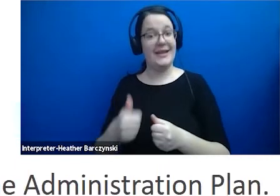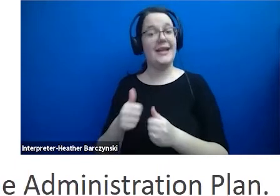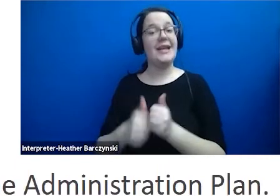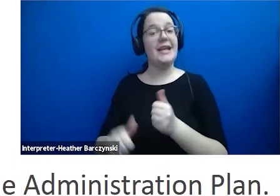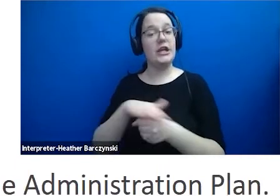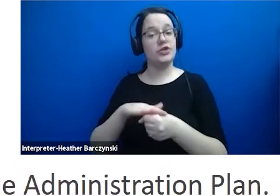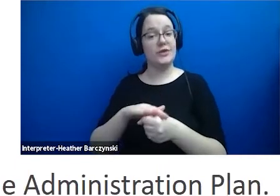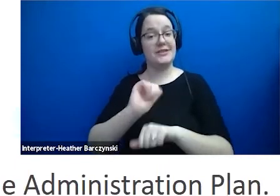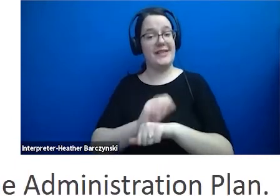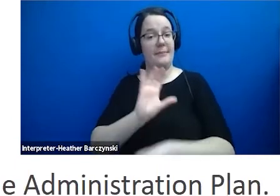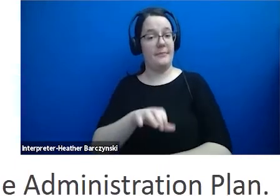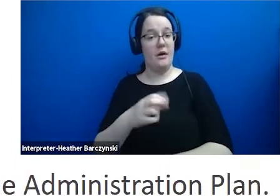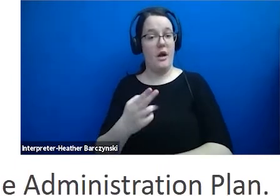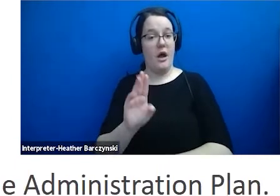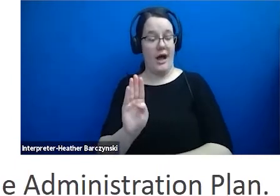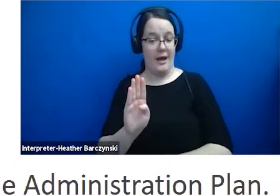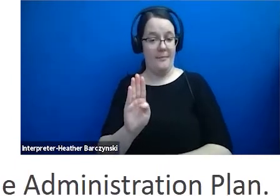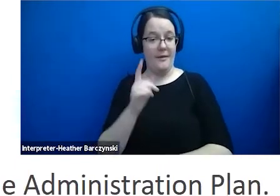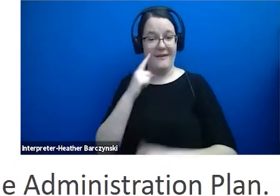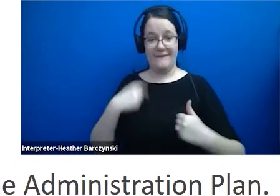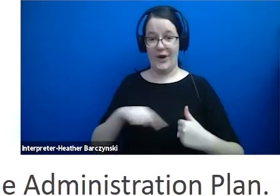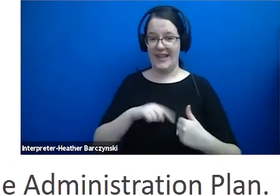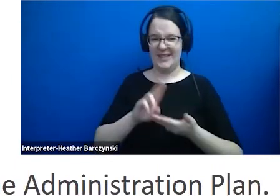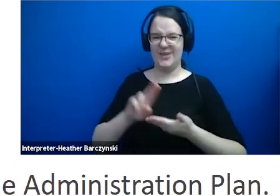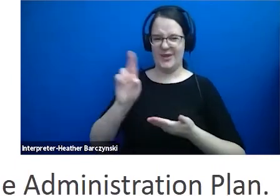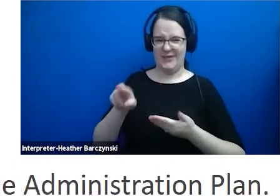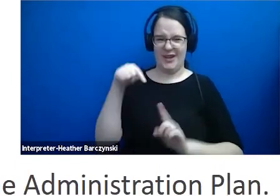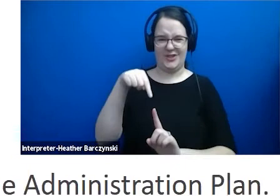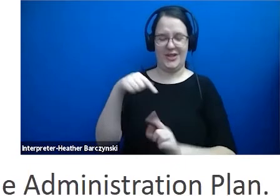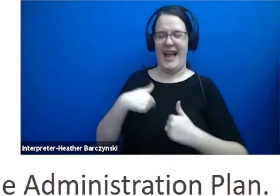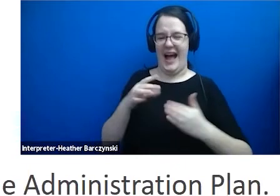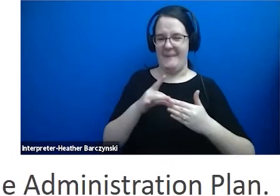of rochester medical center is the hub and i'm the lead of the hub at least for the time being